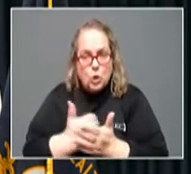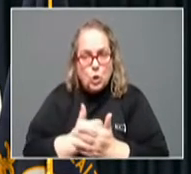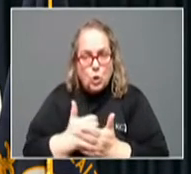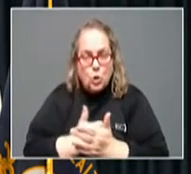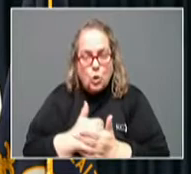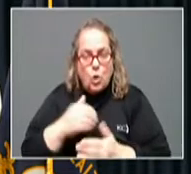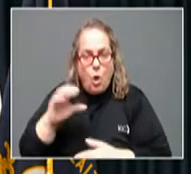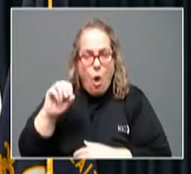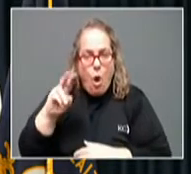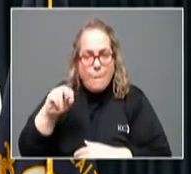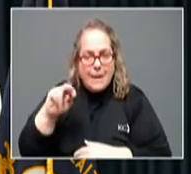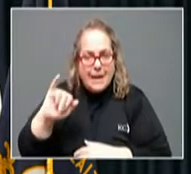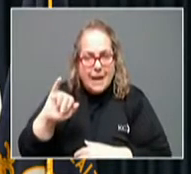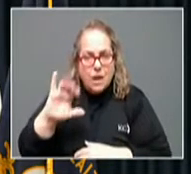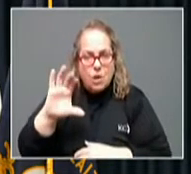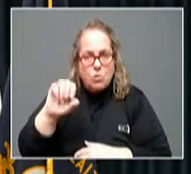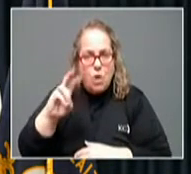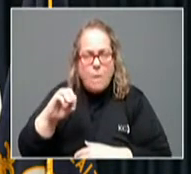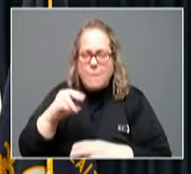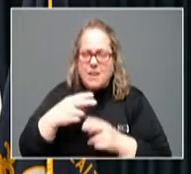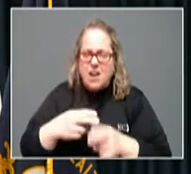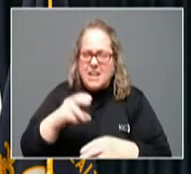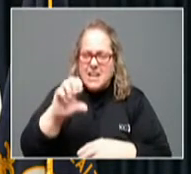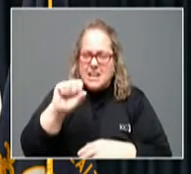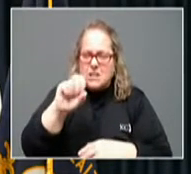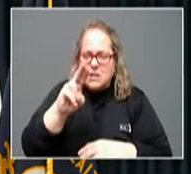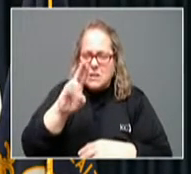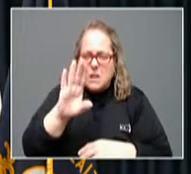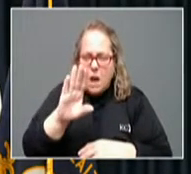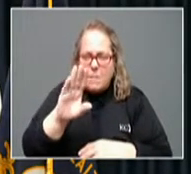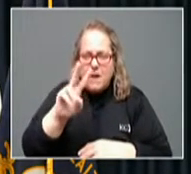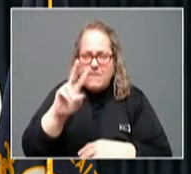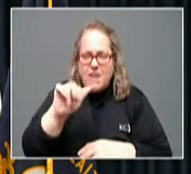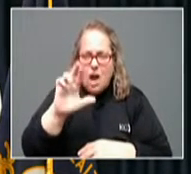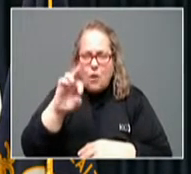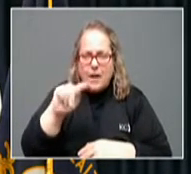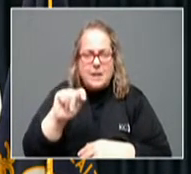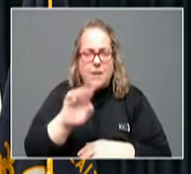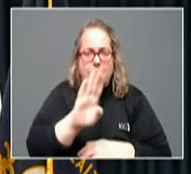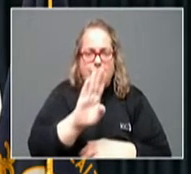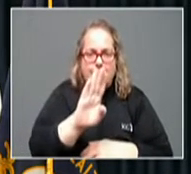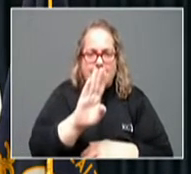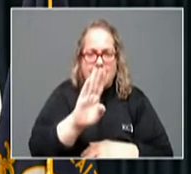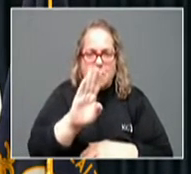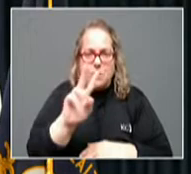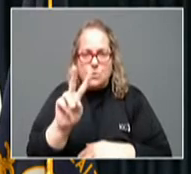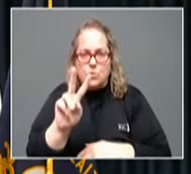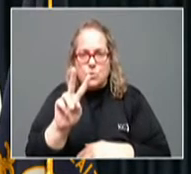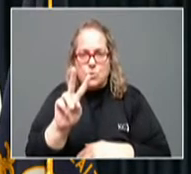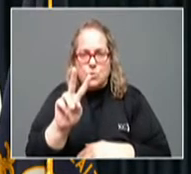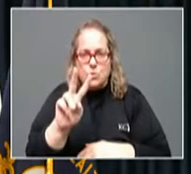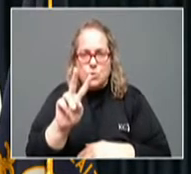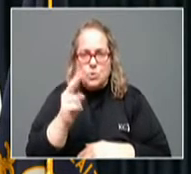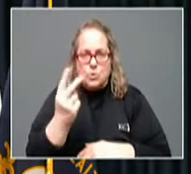variant, I guess they're calling it uh in Kentucky the B two. And is it a mild